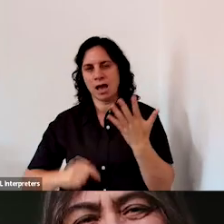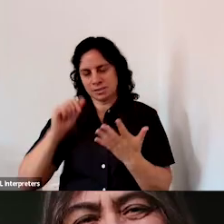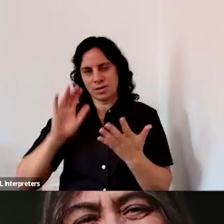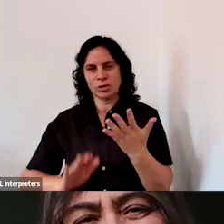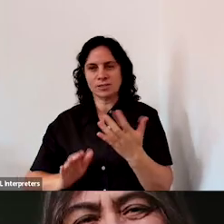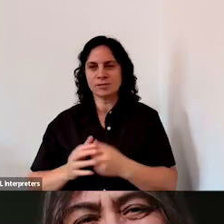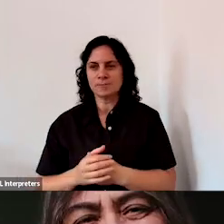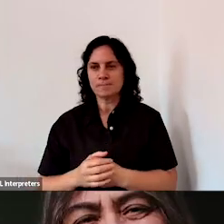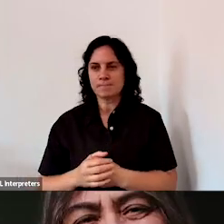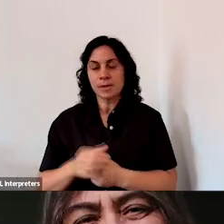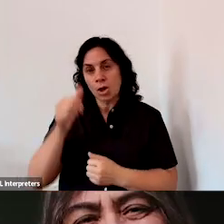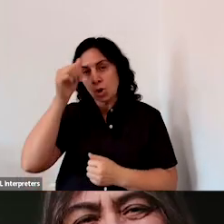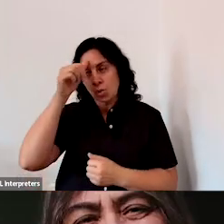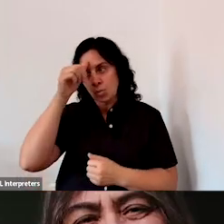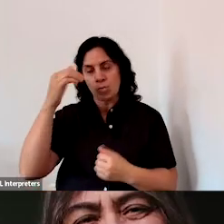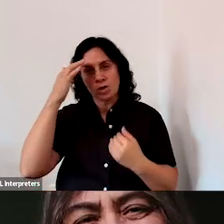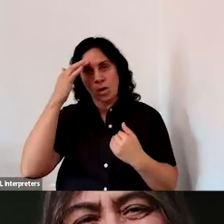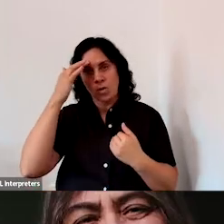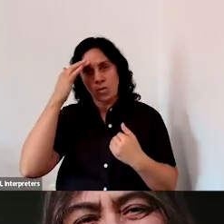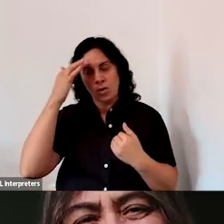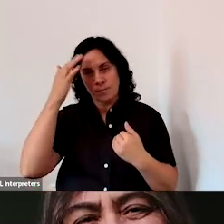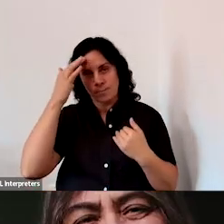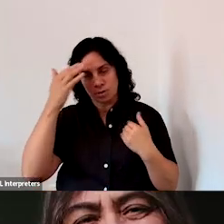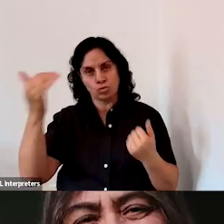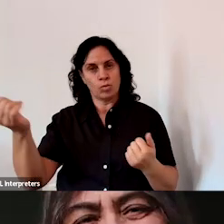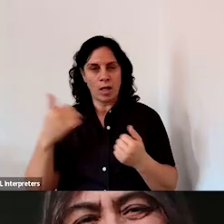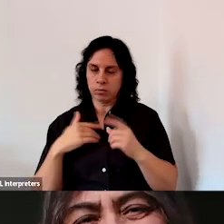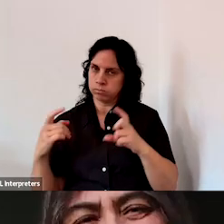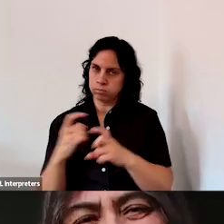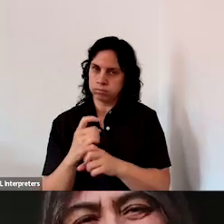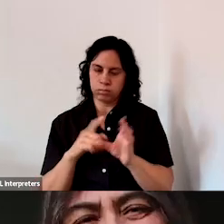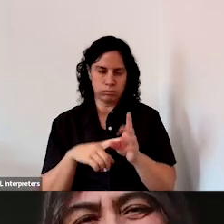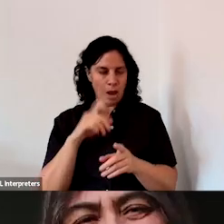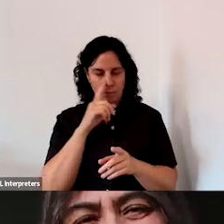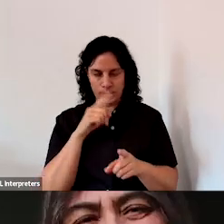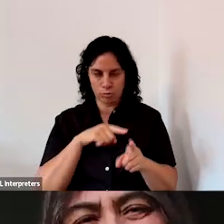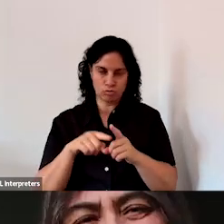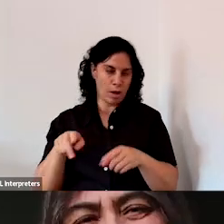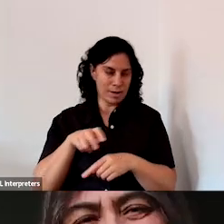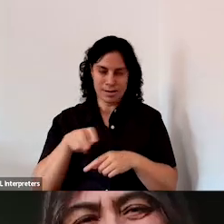And we know mental health is complex, young people are navigating a whole range of experiences every day,